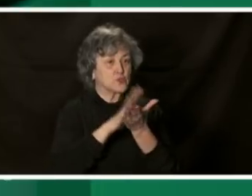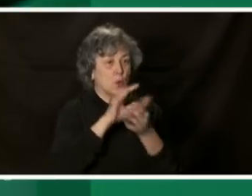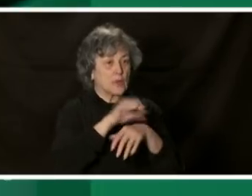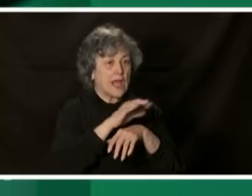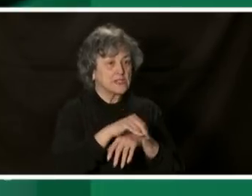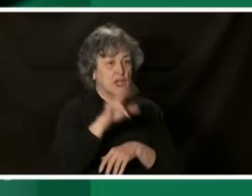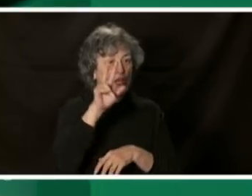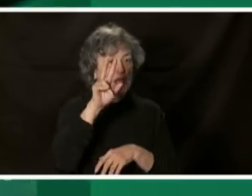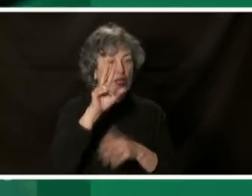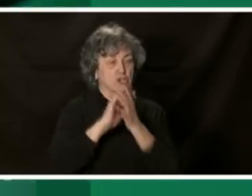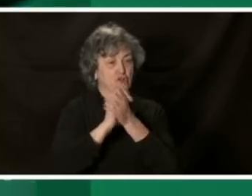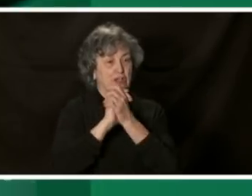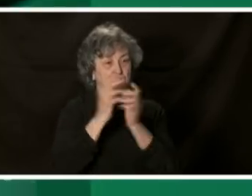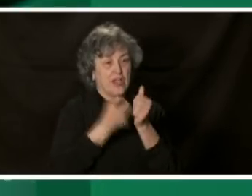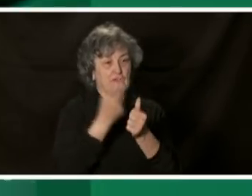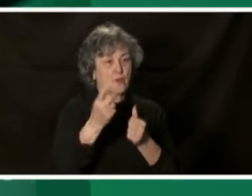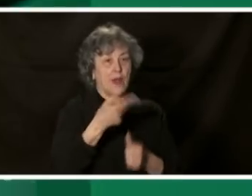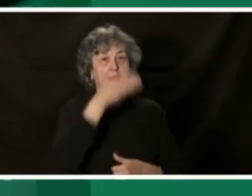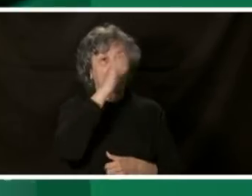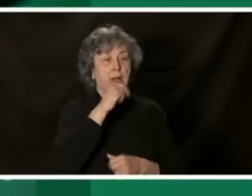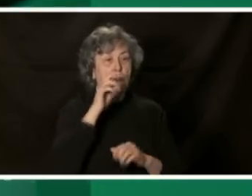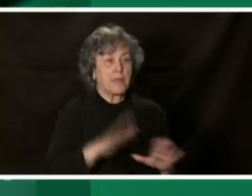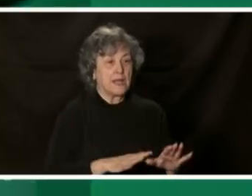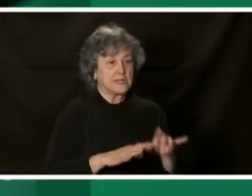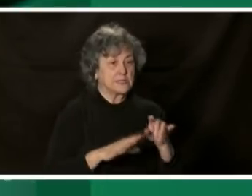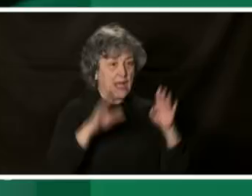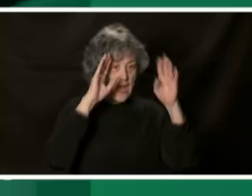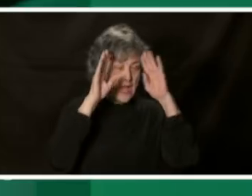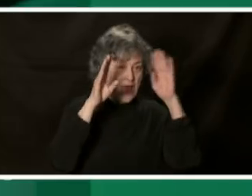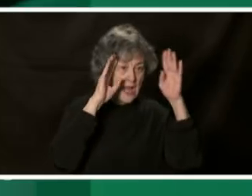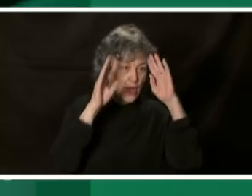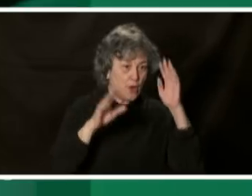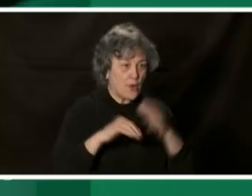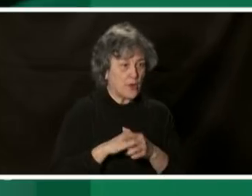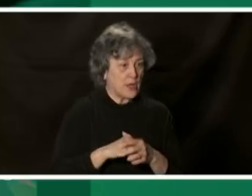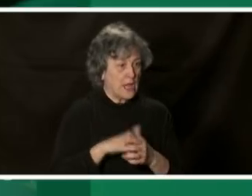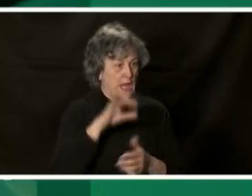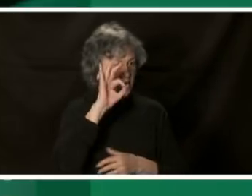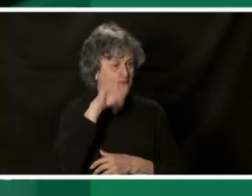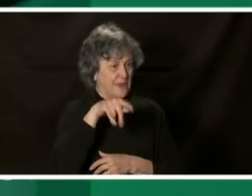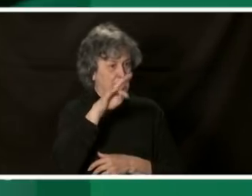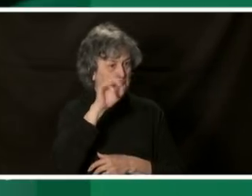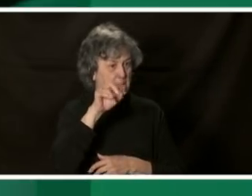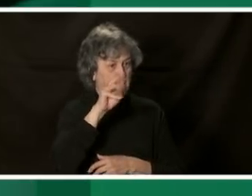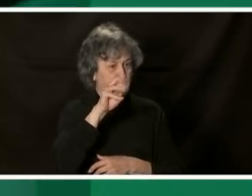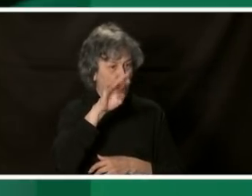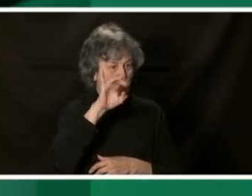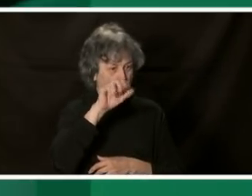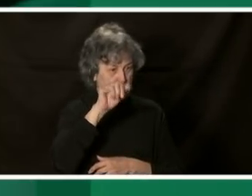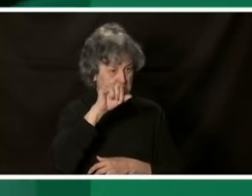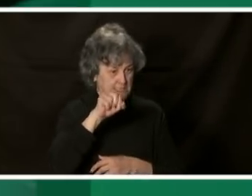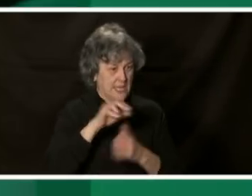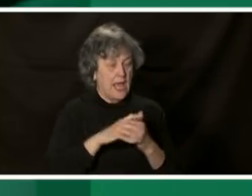CONGRATULATIONS EVERYONE, AND GO BLAZERS. » I AM FILIPE MORAIS. I'M FROM BRAZIL. I'M GRADUATING MASTER'S OF ELECTRICAL AND COMPUTER ENGINEERING.